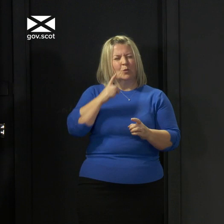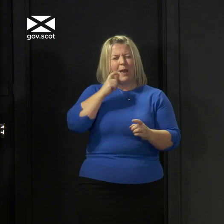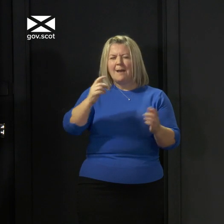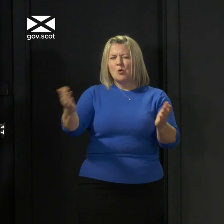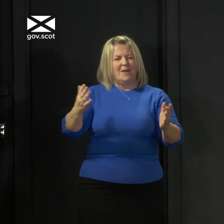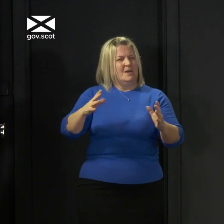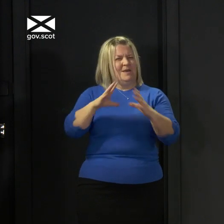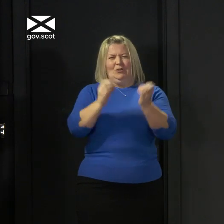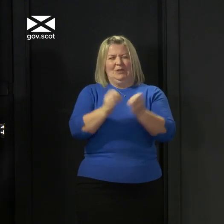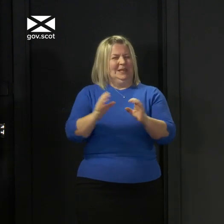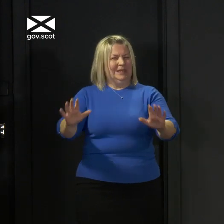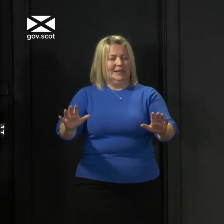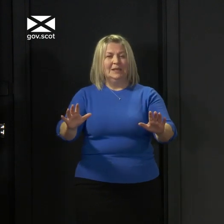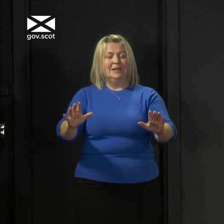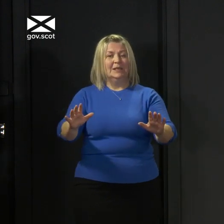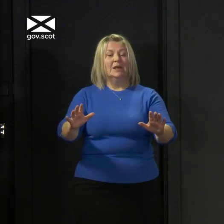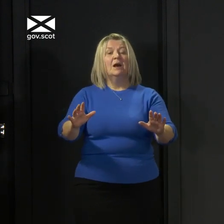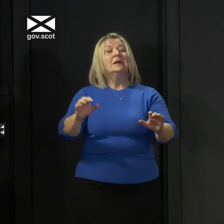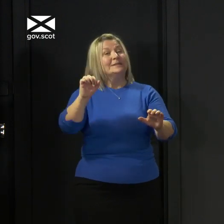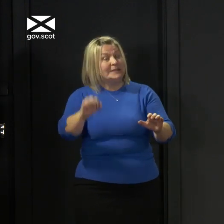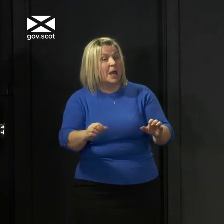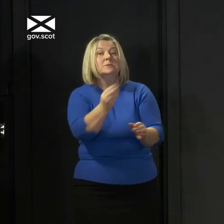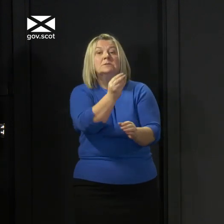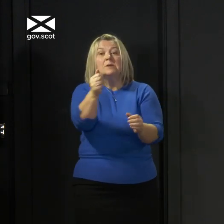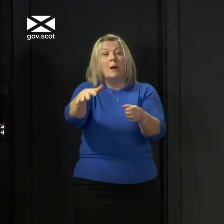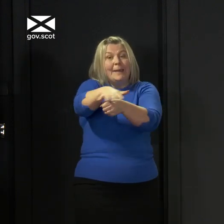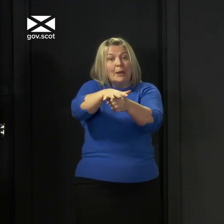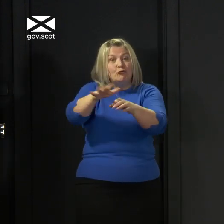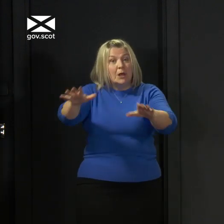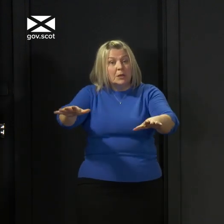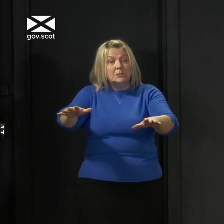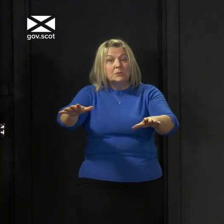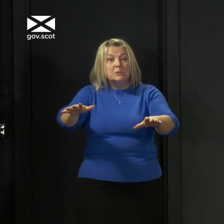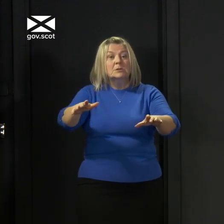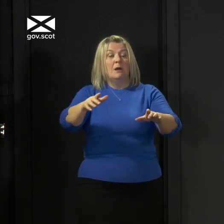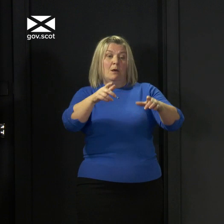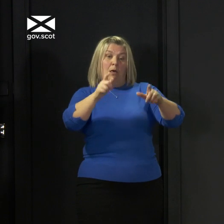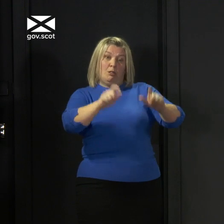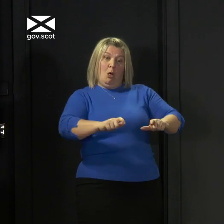pandemic yet we see in some places that locked down earlier and have started to